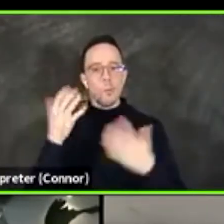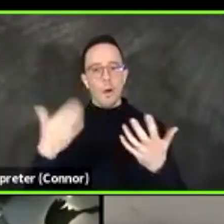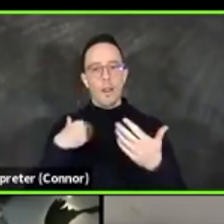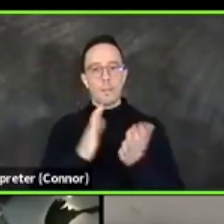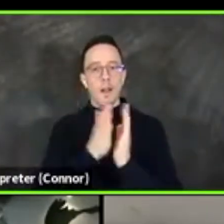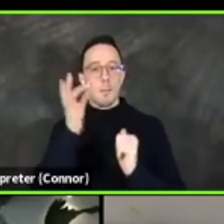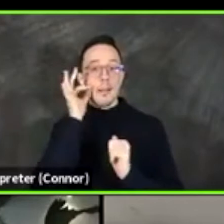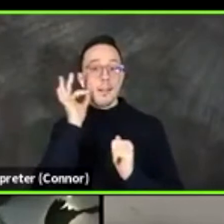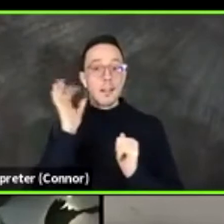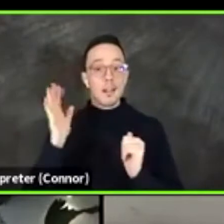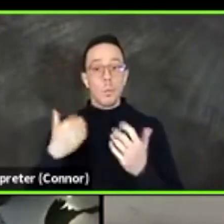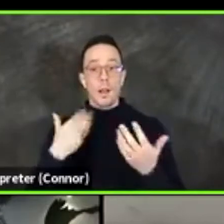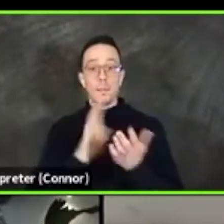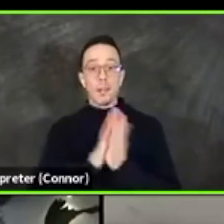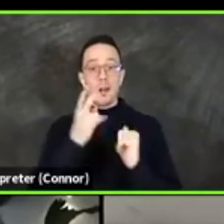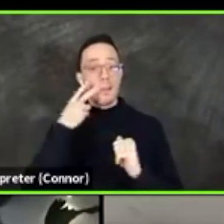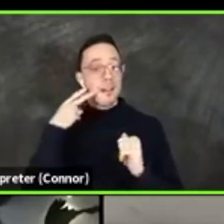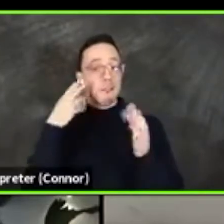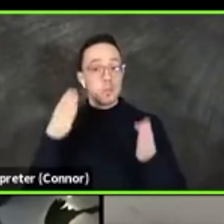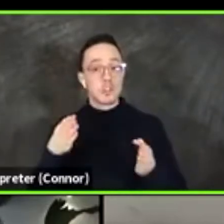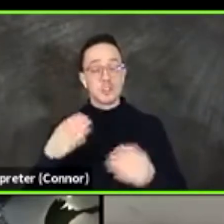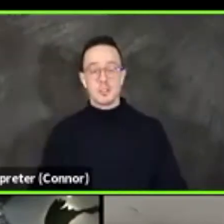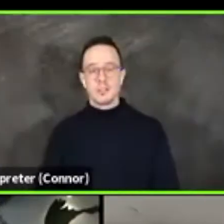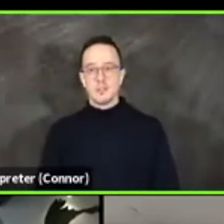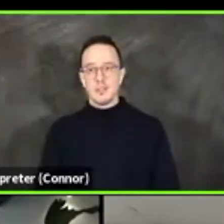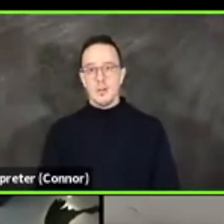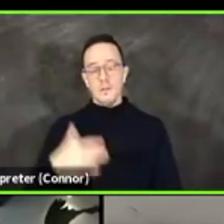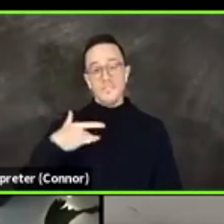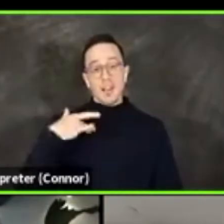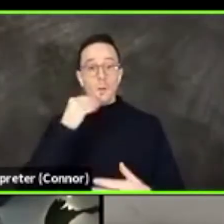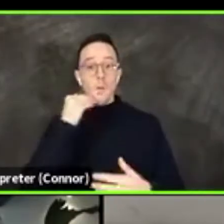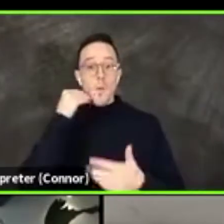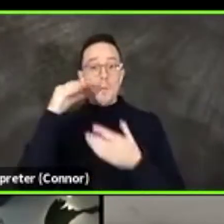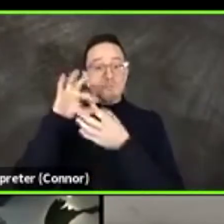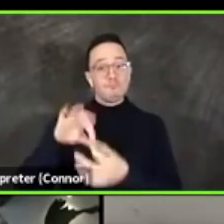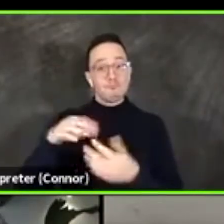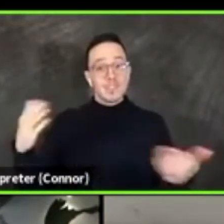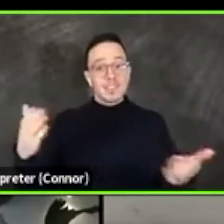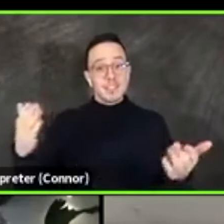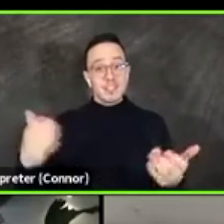TO BECOME NATIVE. TO FEEL AT HOME HERE, BECOMING NATIVE